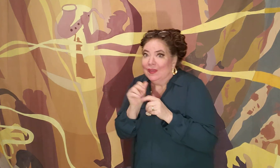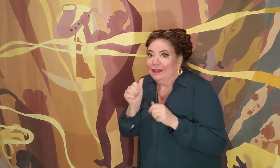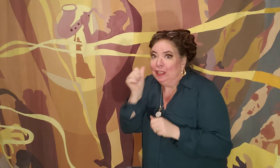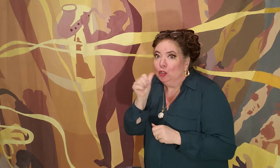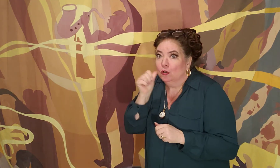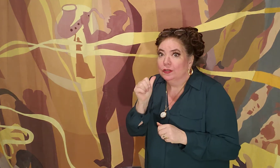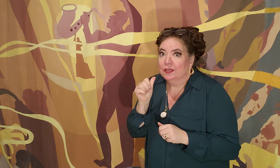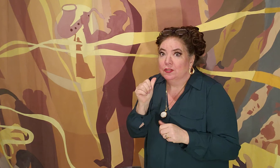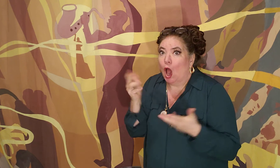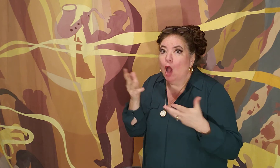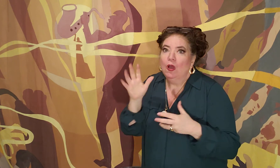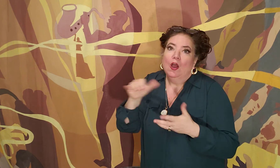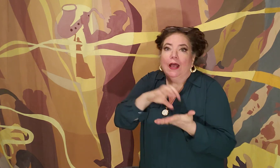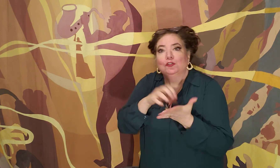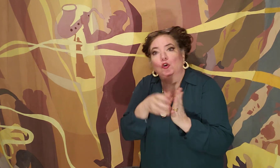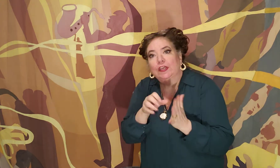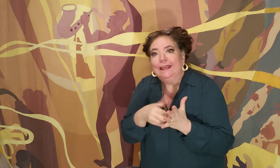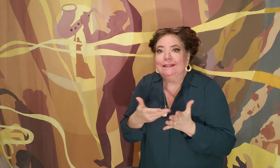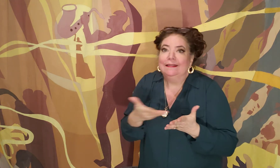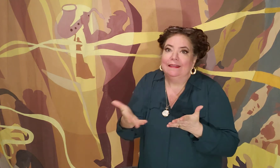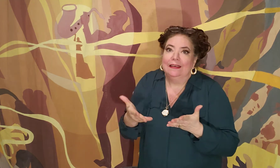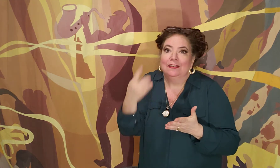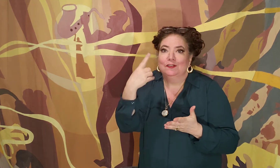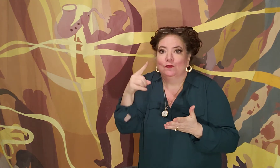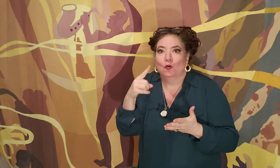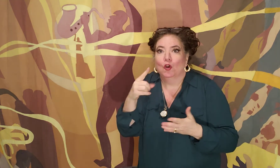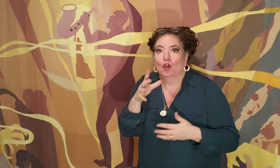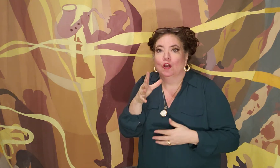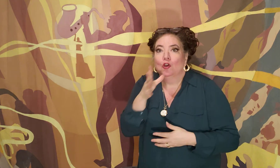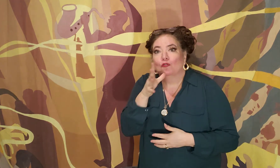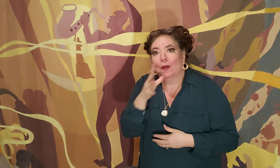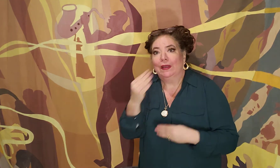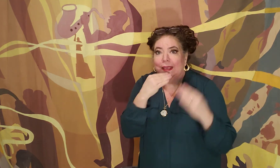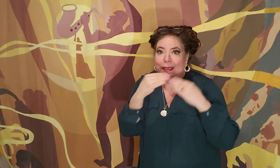And the little girl says, "oh there's cookies, and things for Grandma to eat,